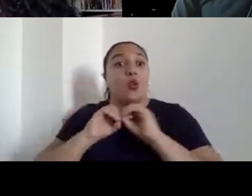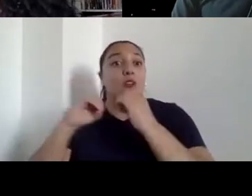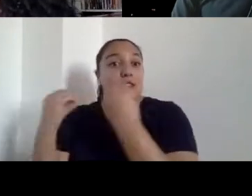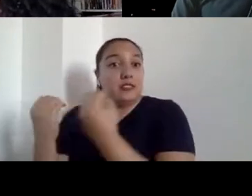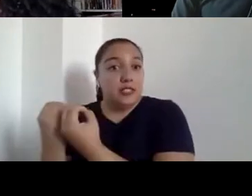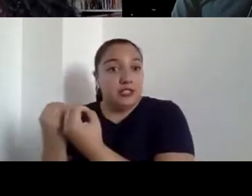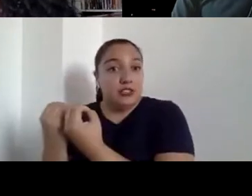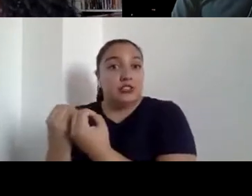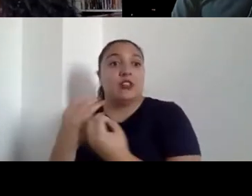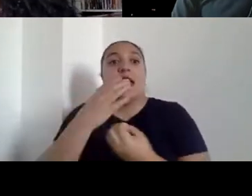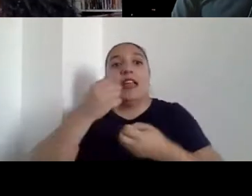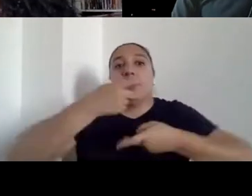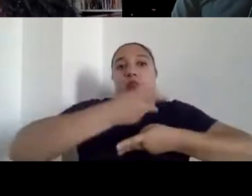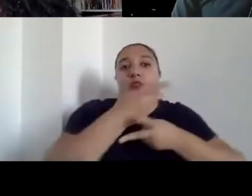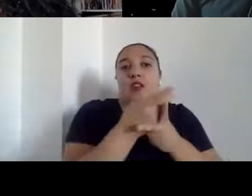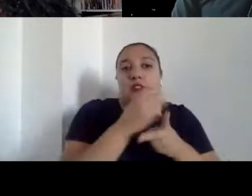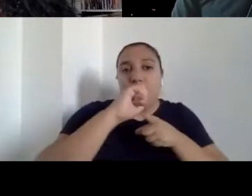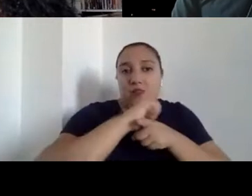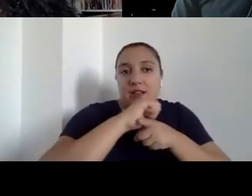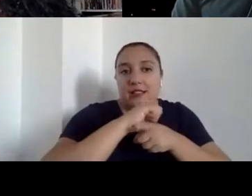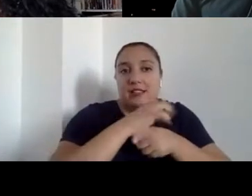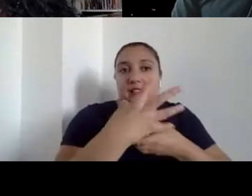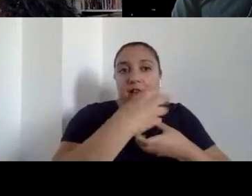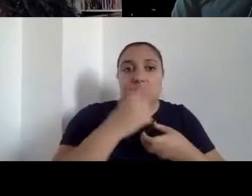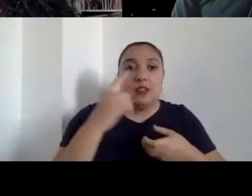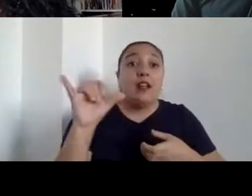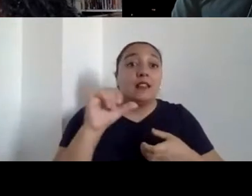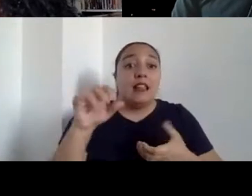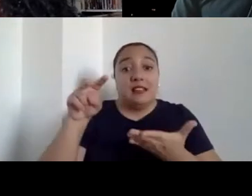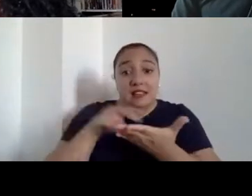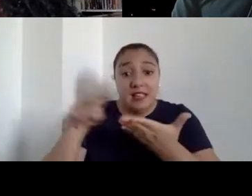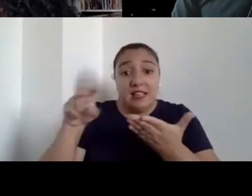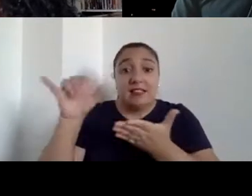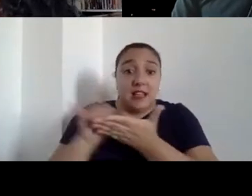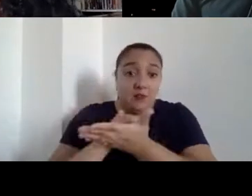practices and inclusive practices. On that note, I'm going